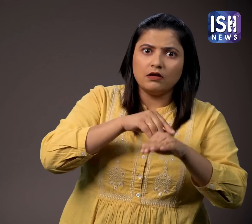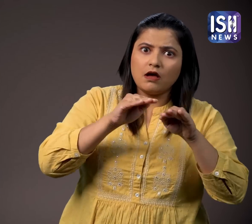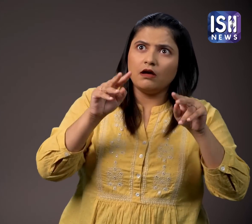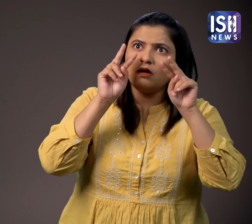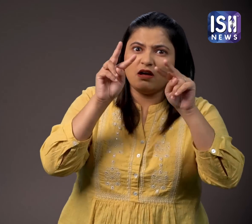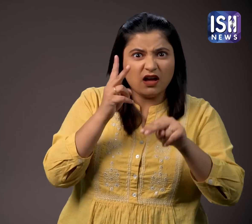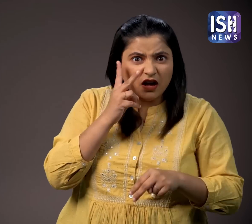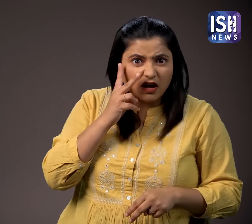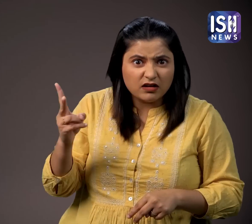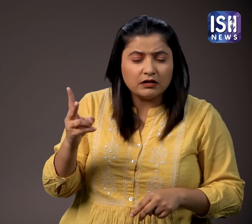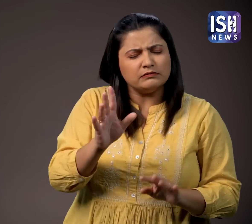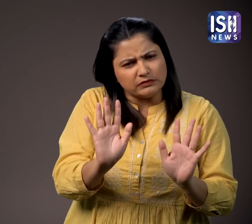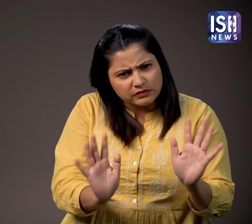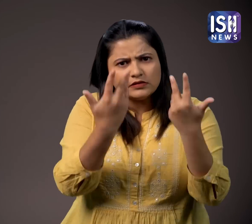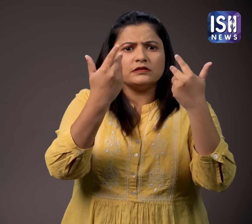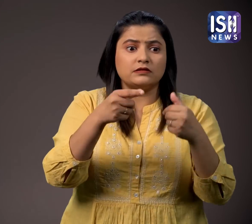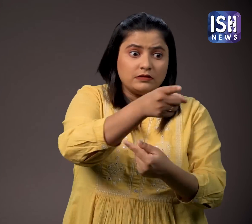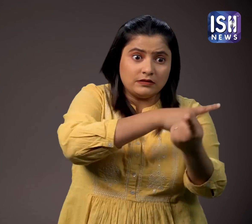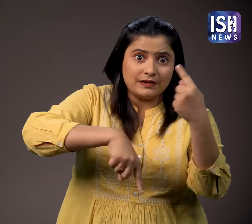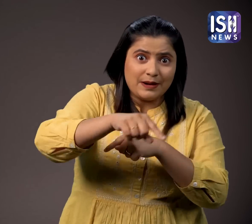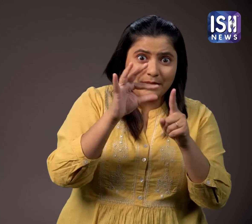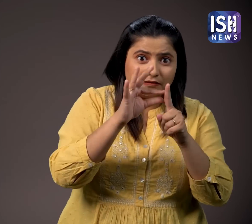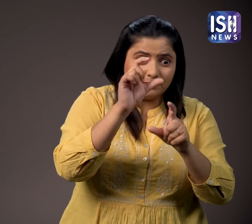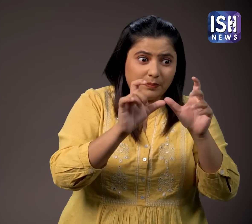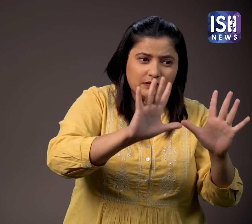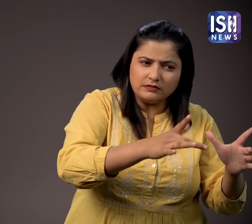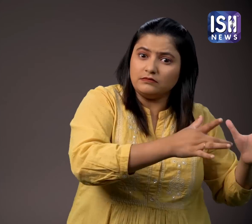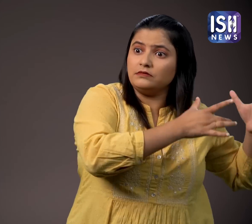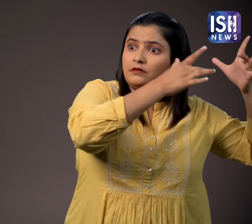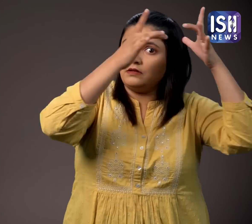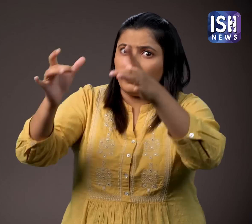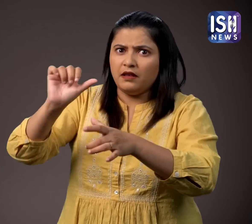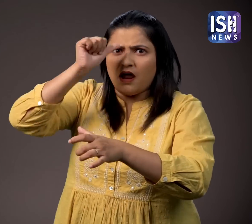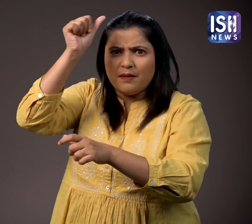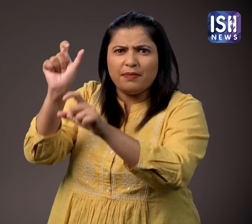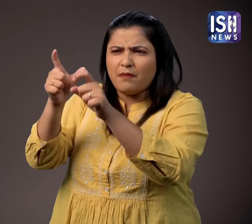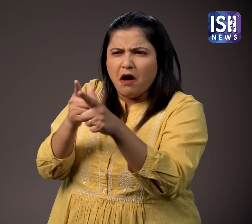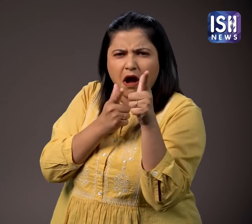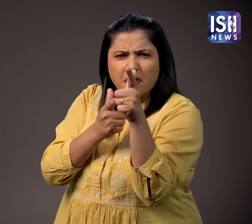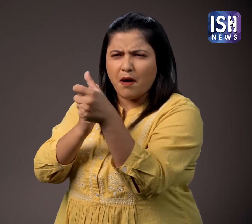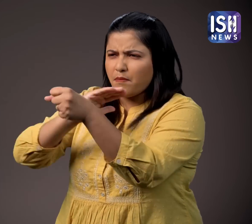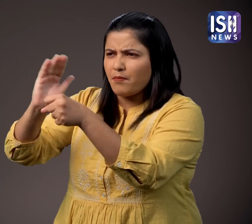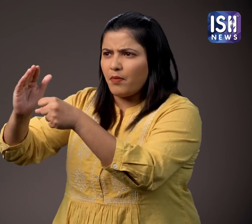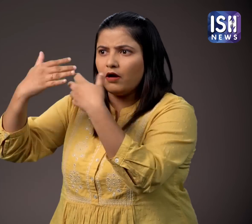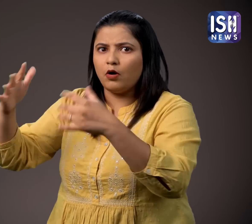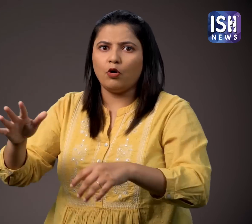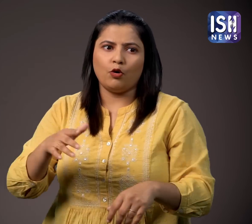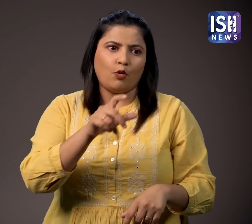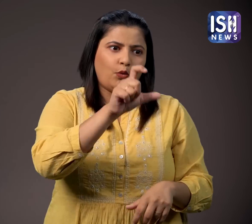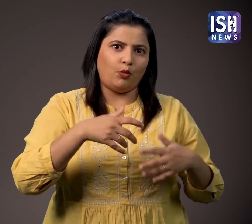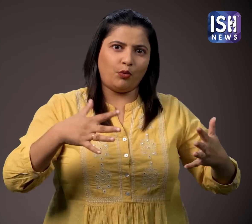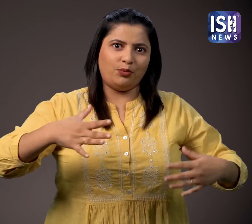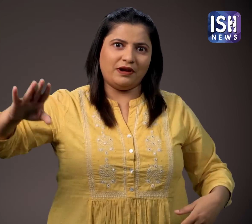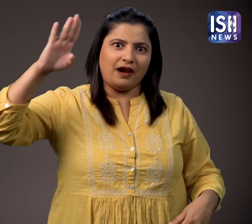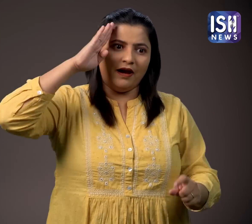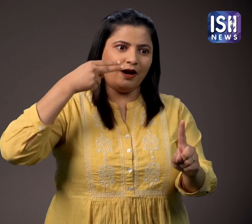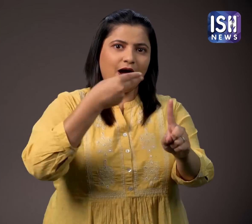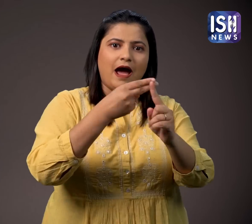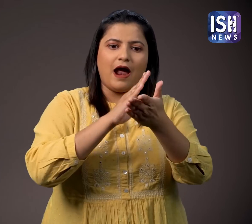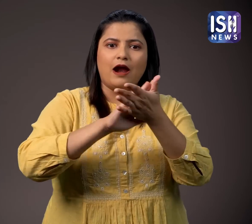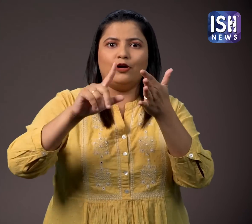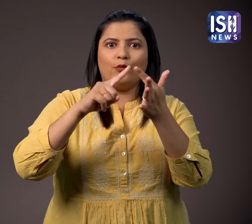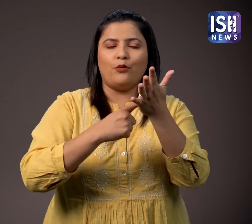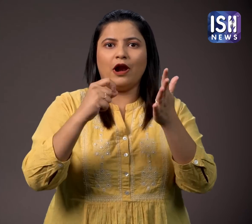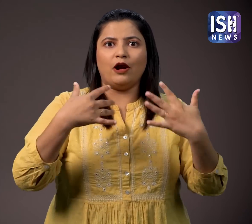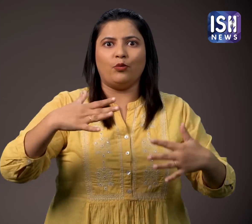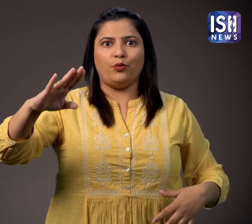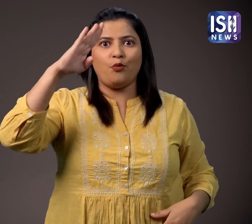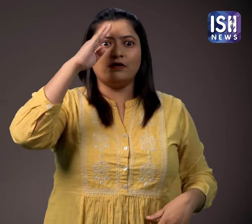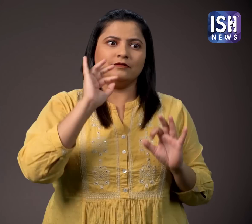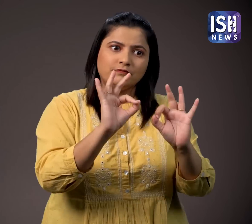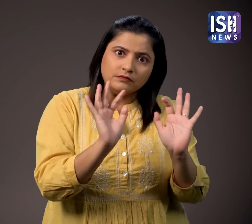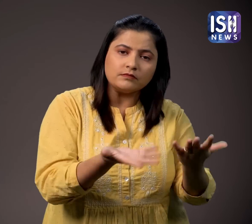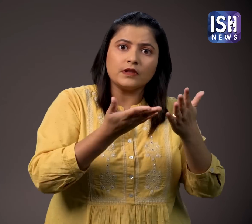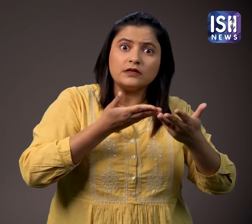They were told they would be "heroes" if they were ready to fight against India.